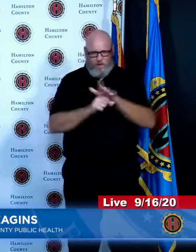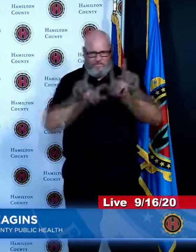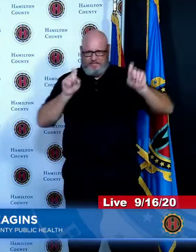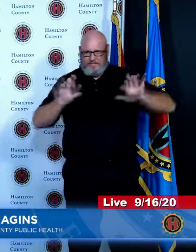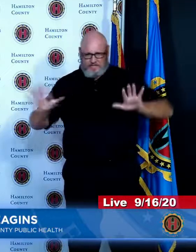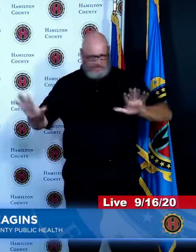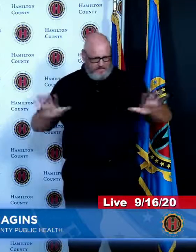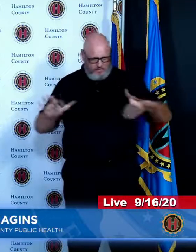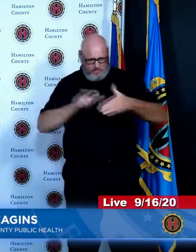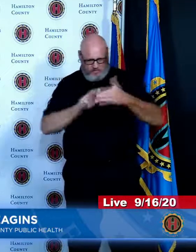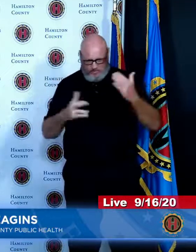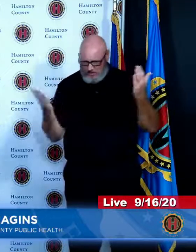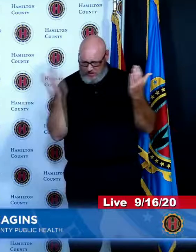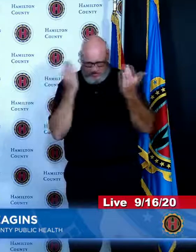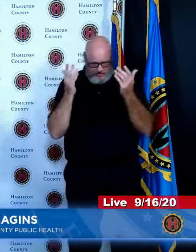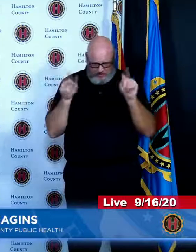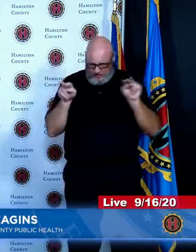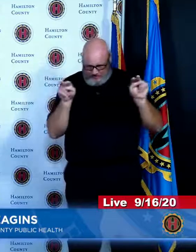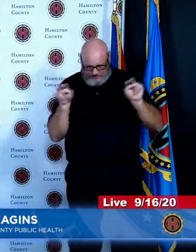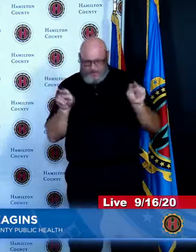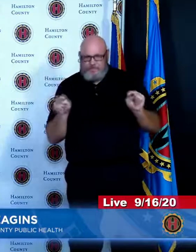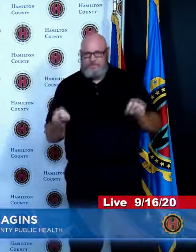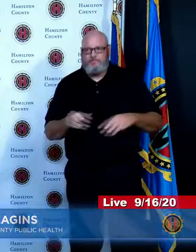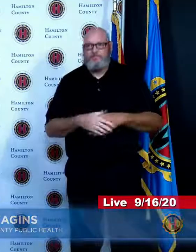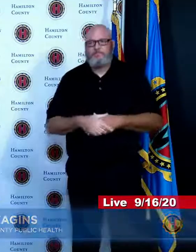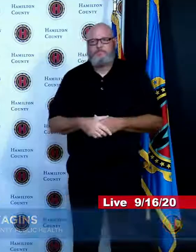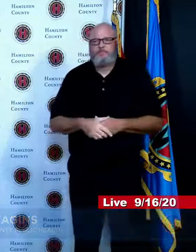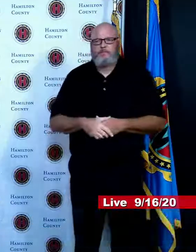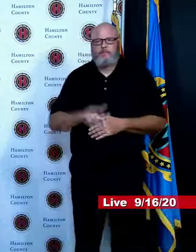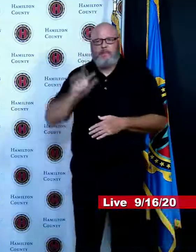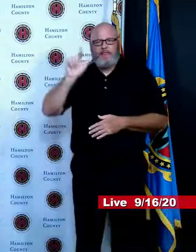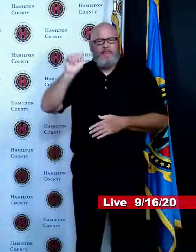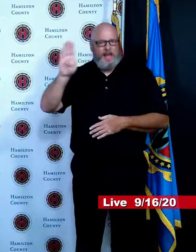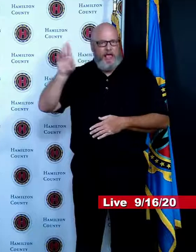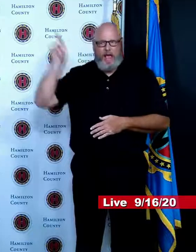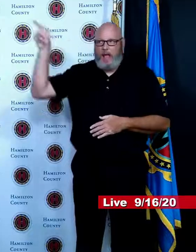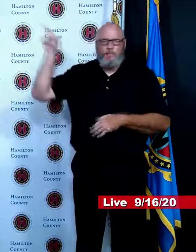and then I will turn it back over to Commissioner Driehaus thank you Commissioner